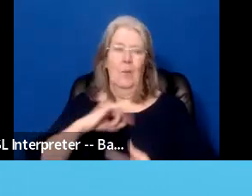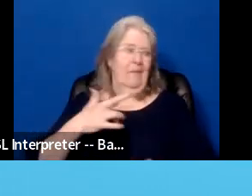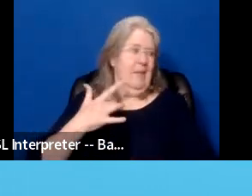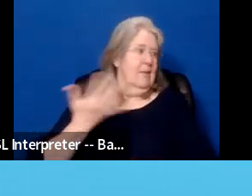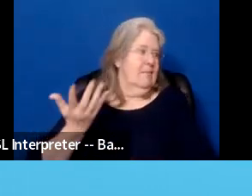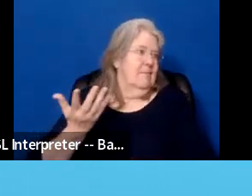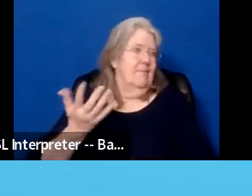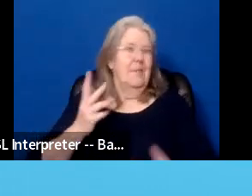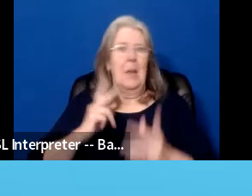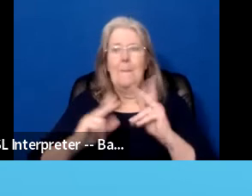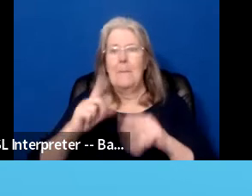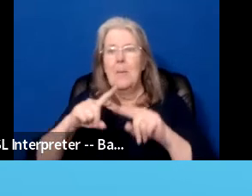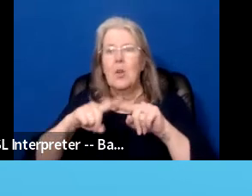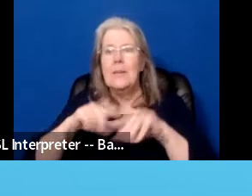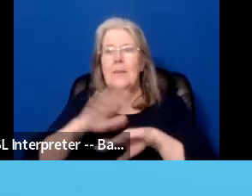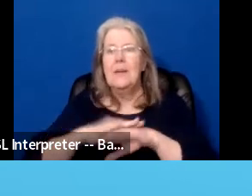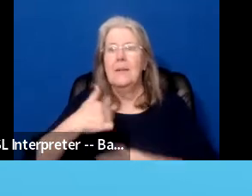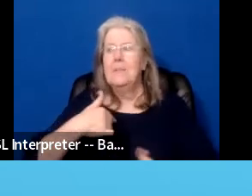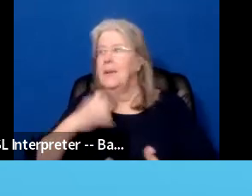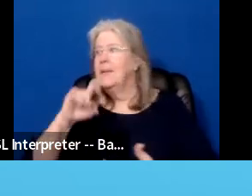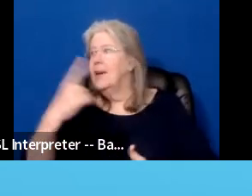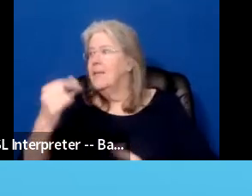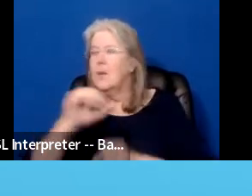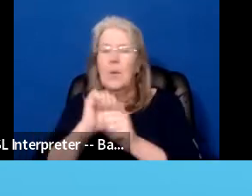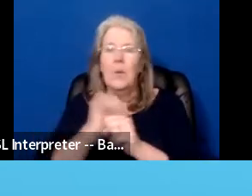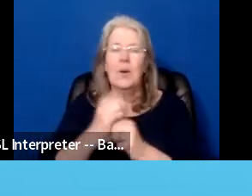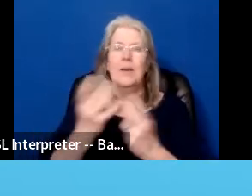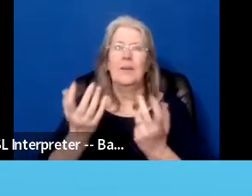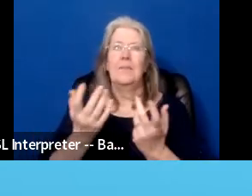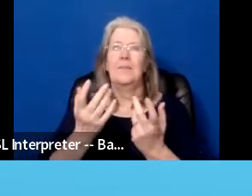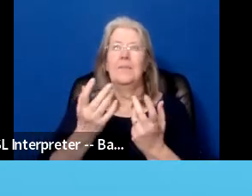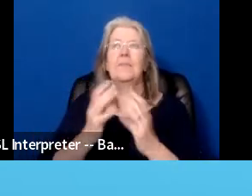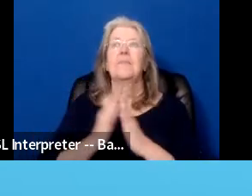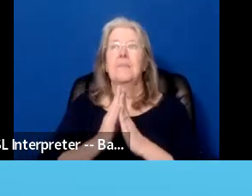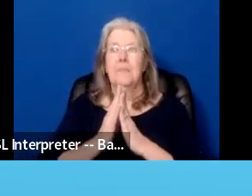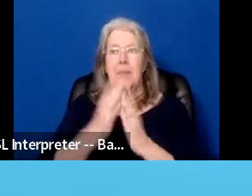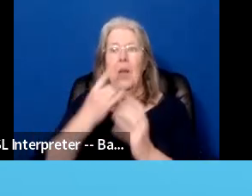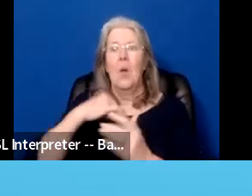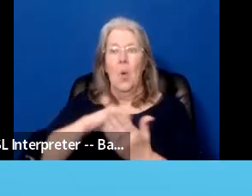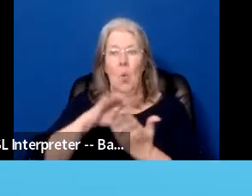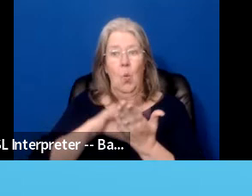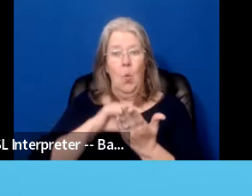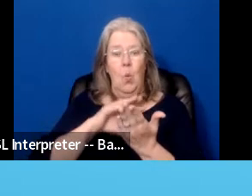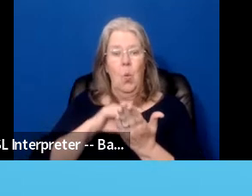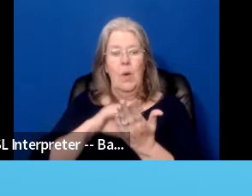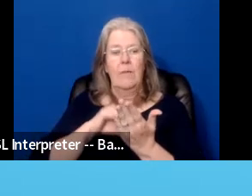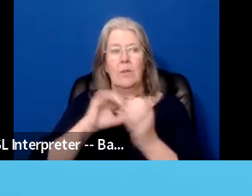people are depending on us and we have to be there. And I think that that we've learned we can often do things differently, and we can stay